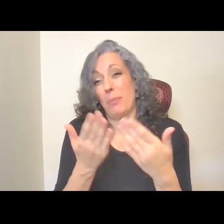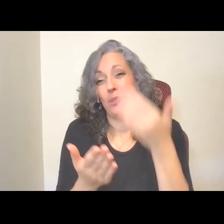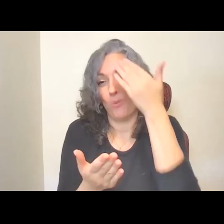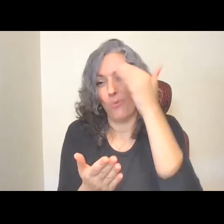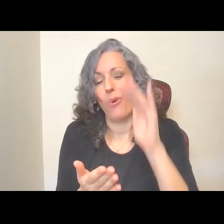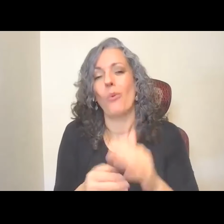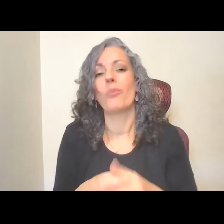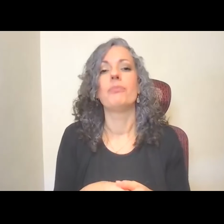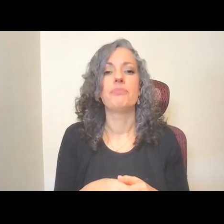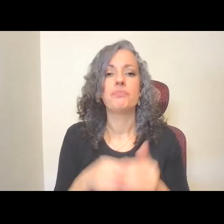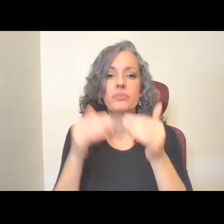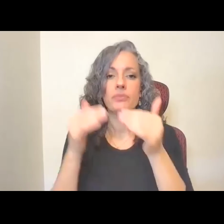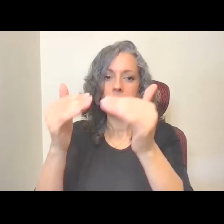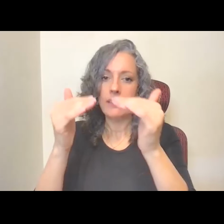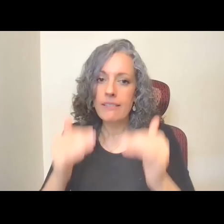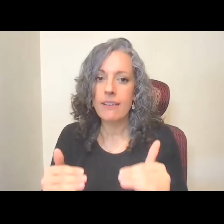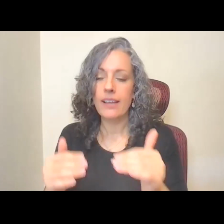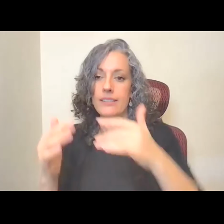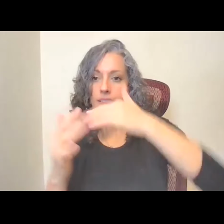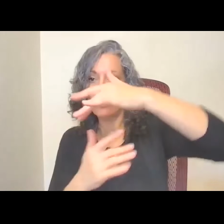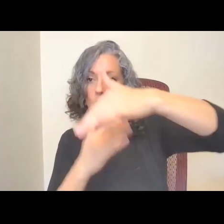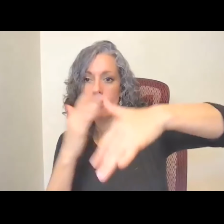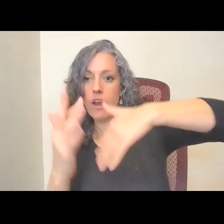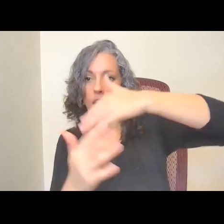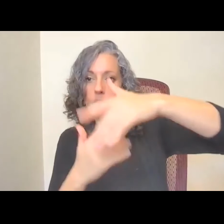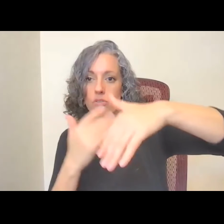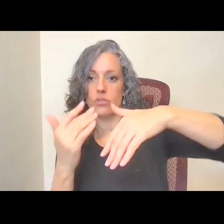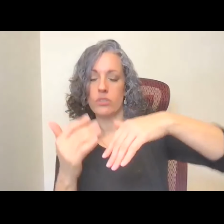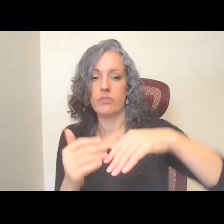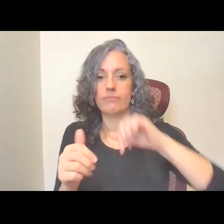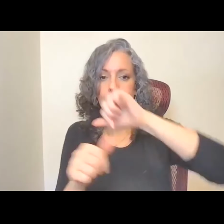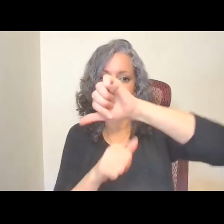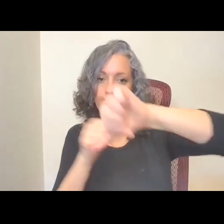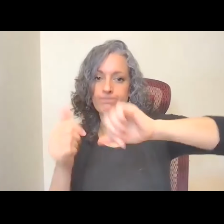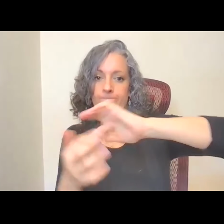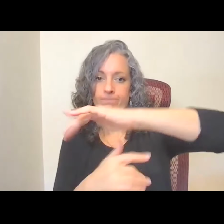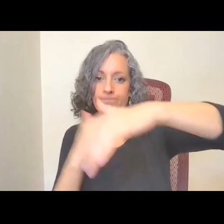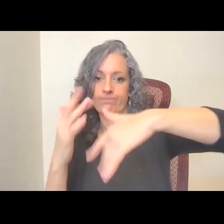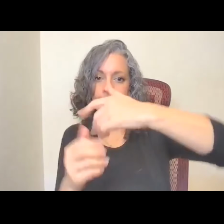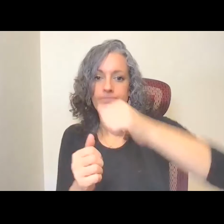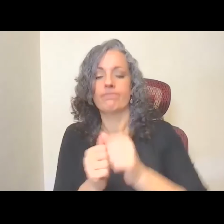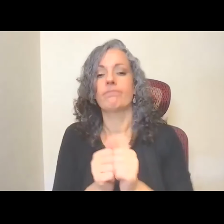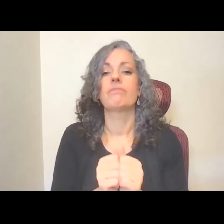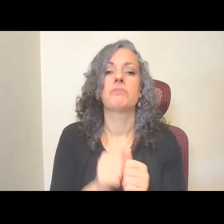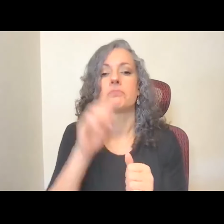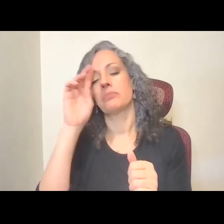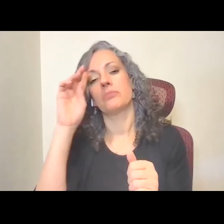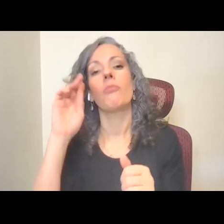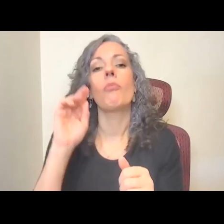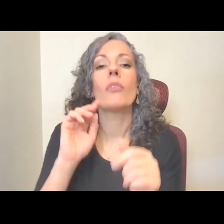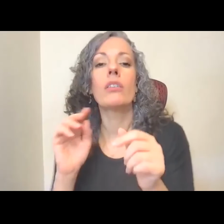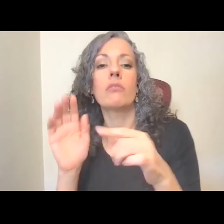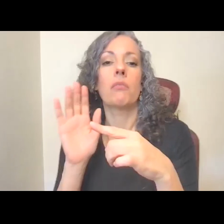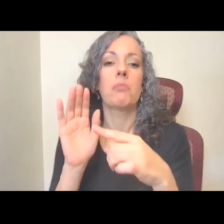is interaction. So for interactive component, let's say buttons, the first thing I usually try